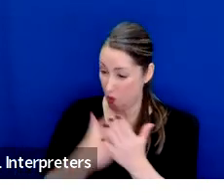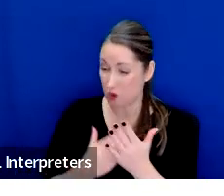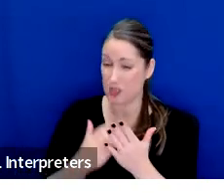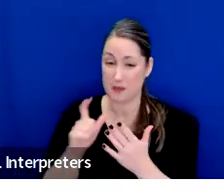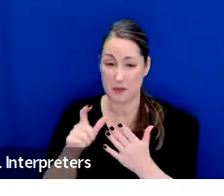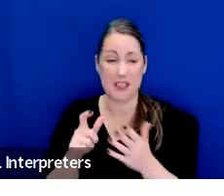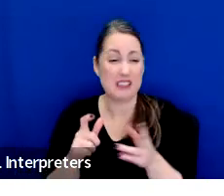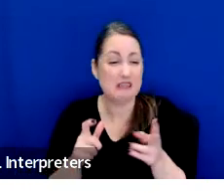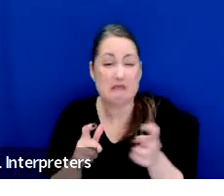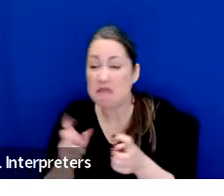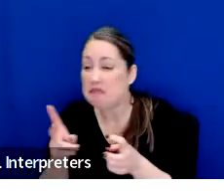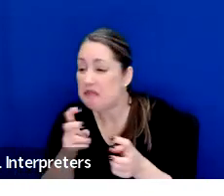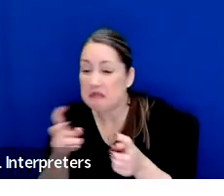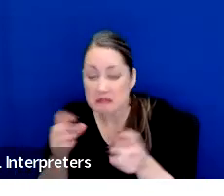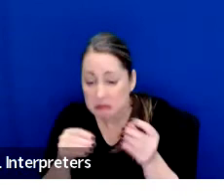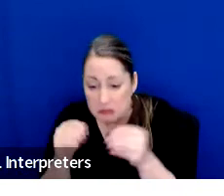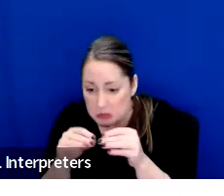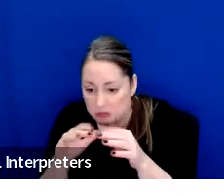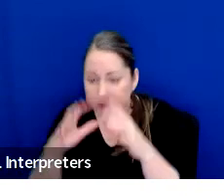There are two linguistic courses that we teach.